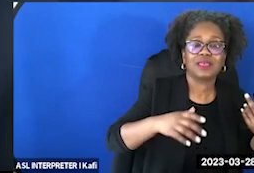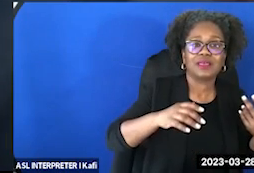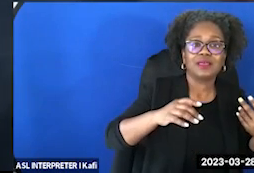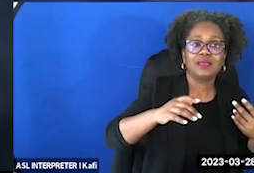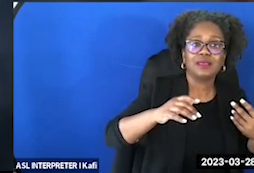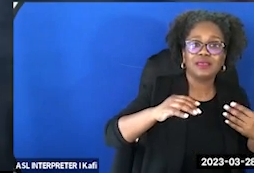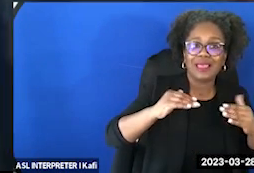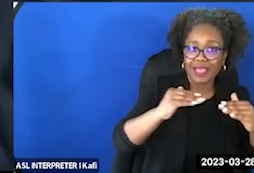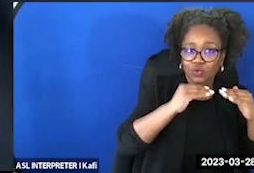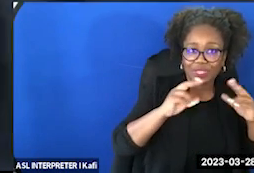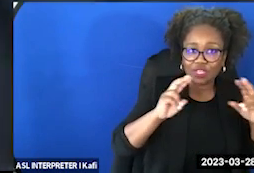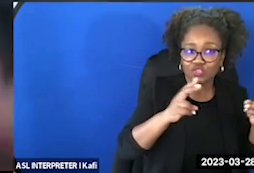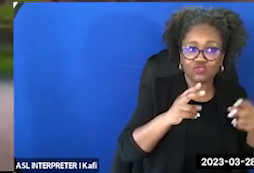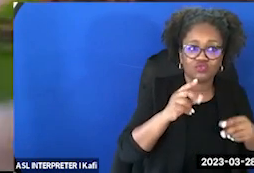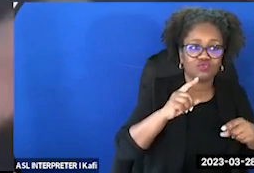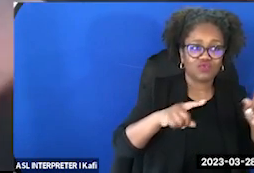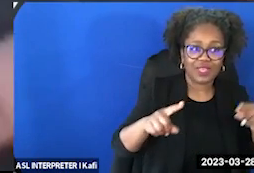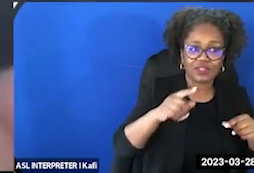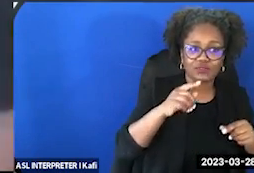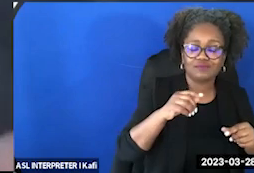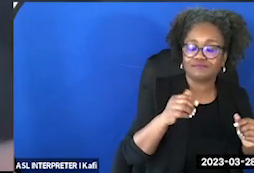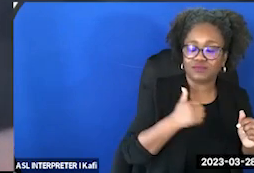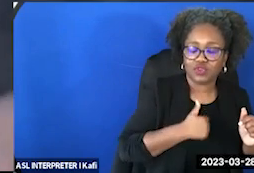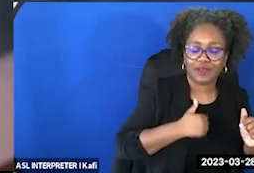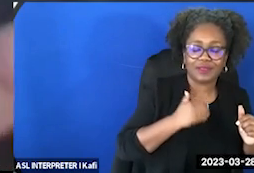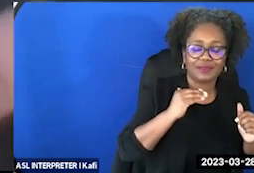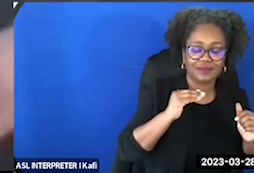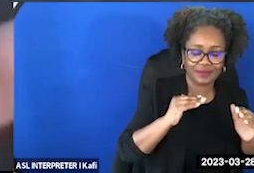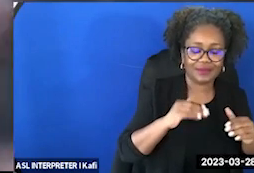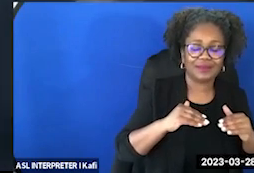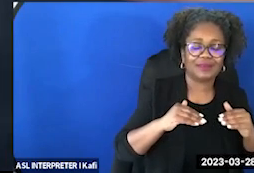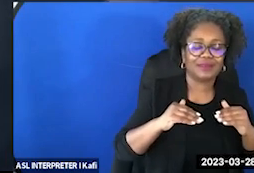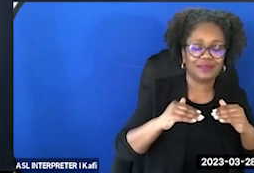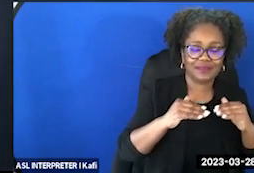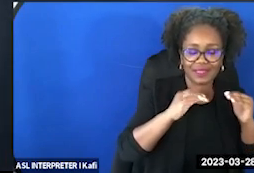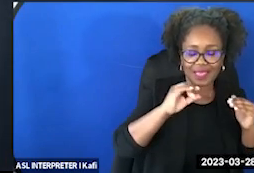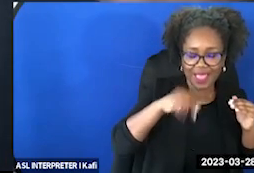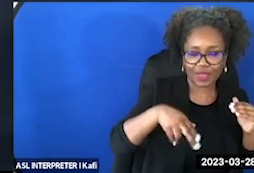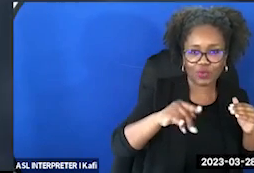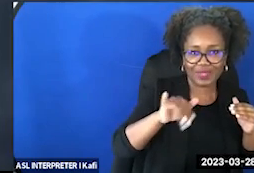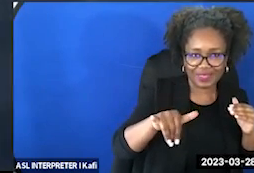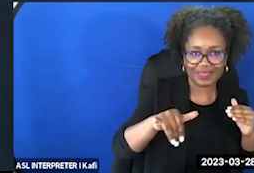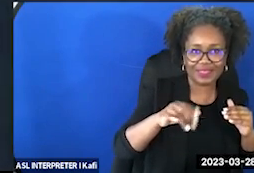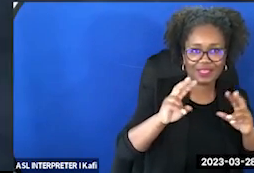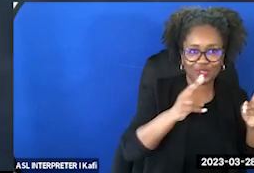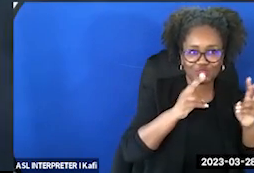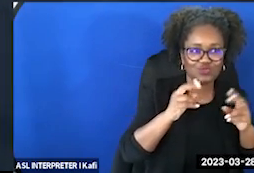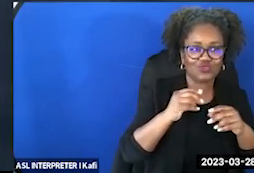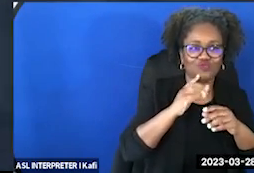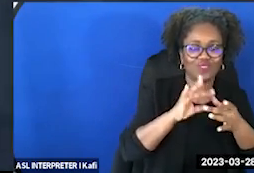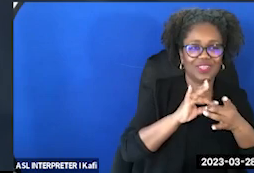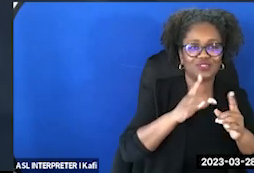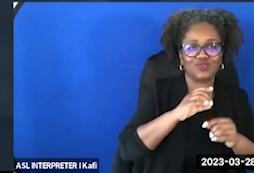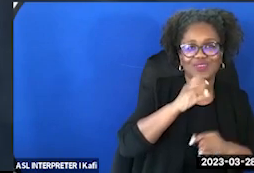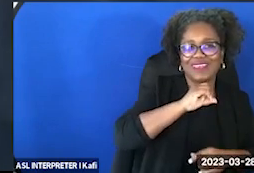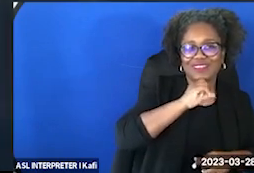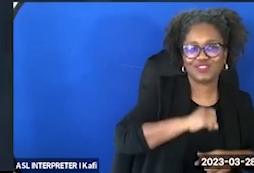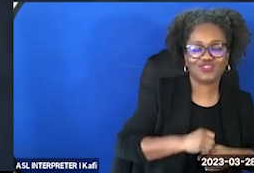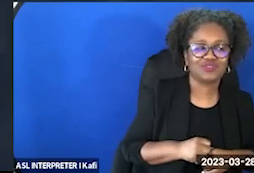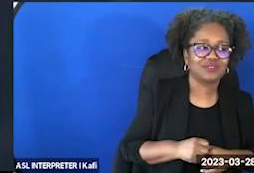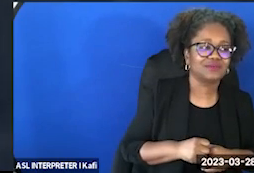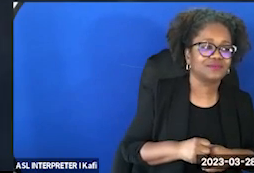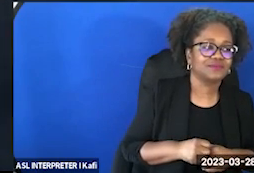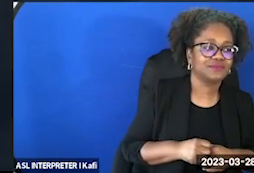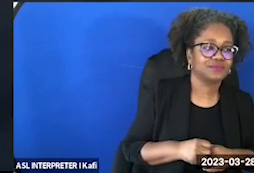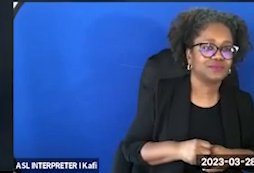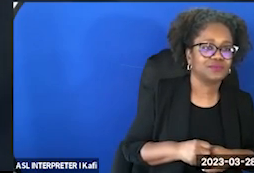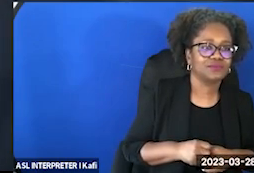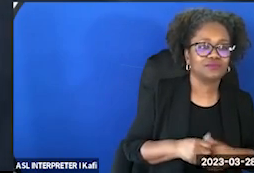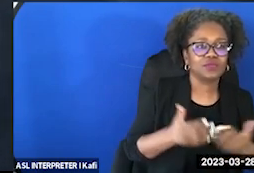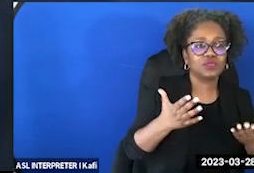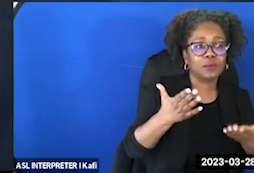Debbie Stine, Science & Technology Policy Academy: you know, like you know, is somebody who is a rich family gonna get as much as a poor family, or are they gonna like, do some allocation by income. you know?